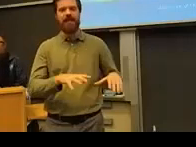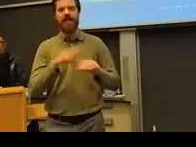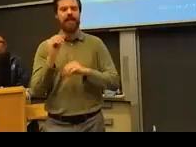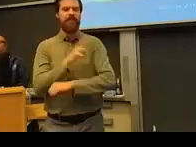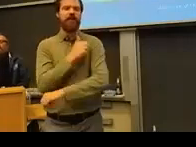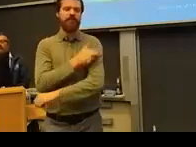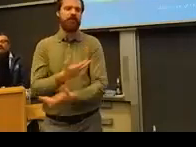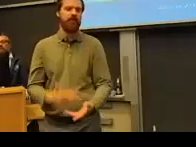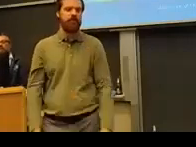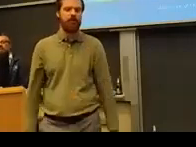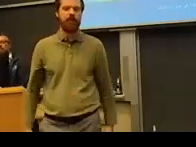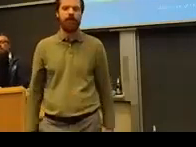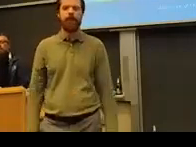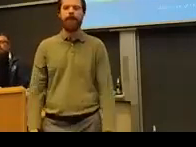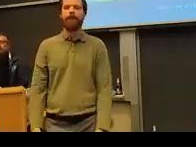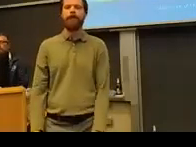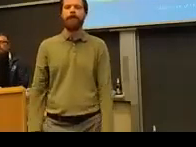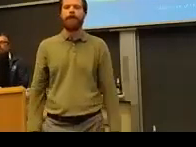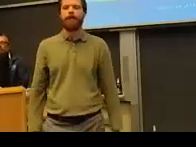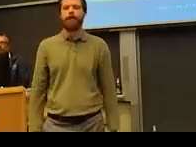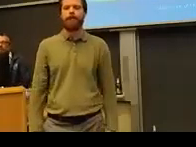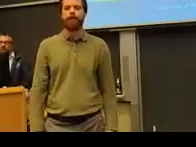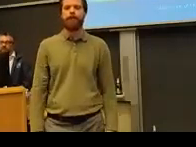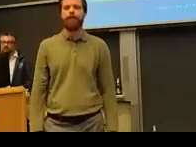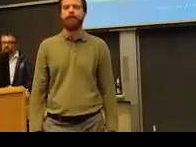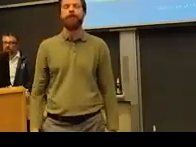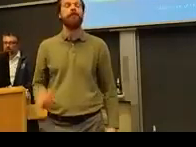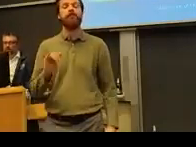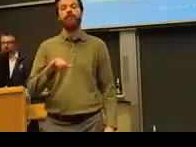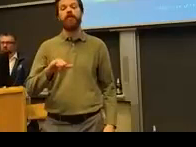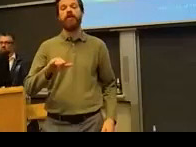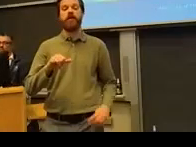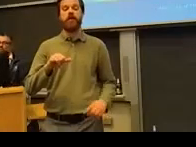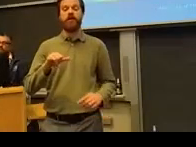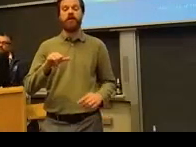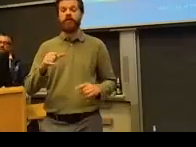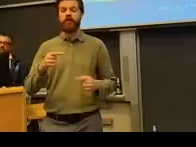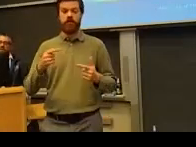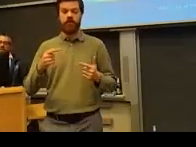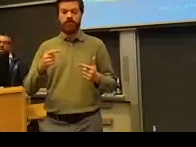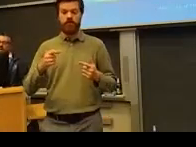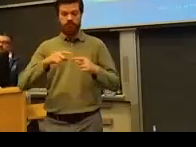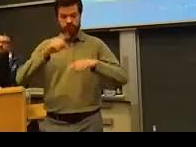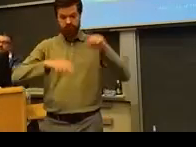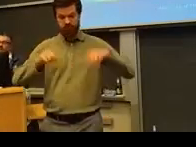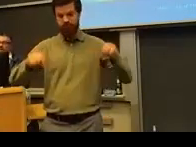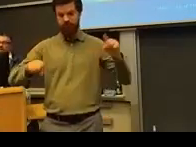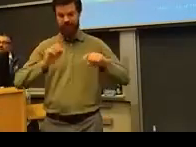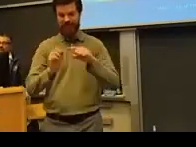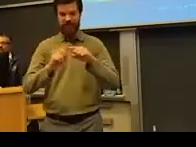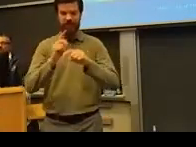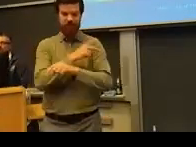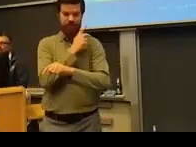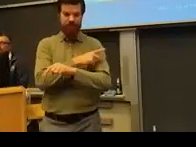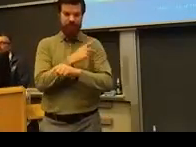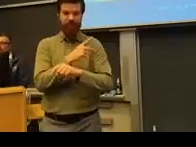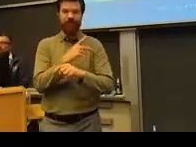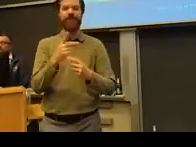I think um the plurality of our patients probably have uh part of their antibiotic treatment in the